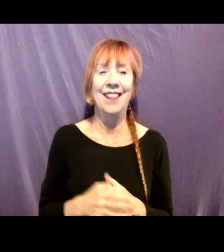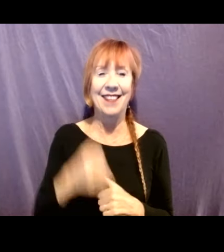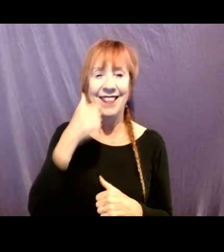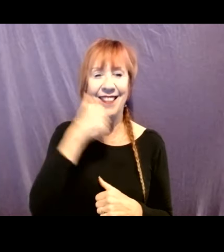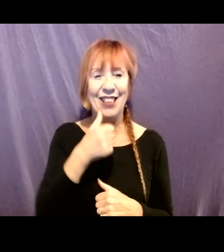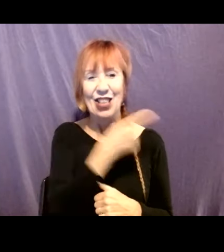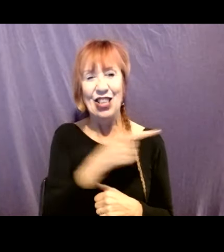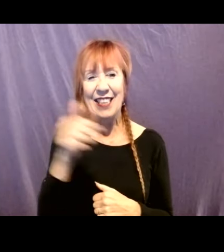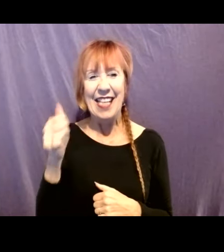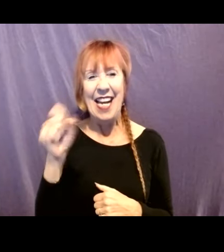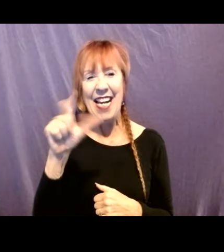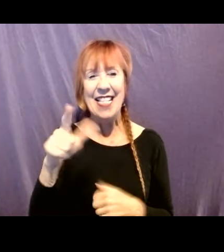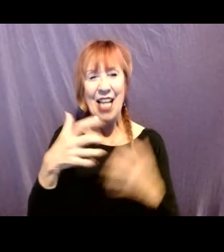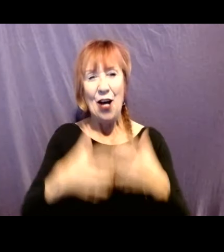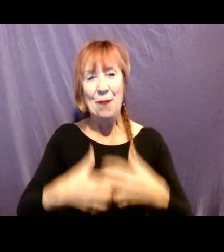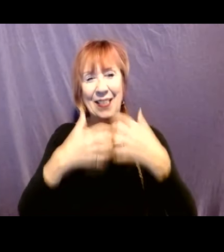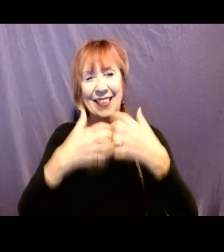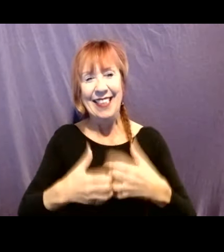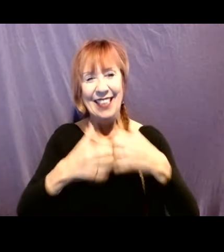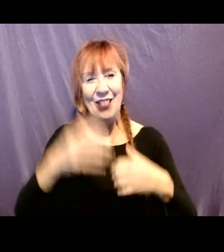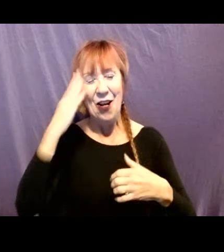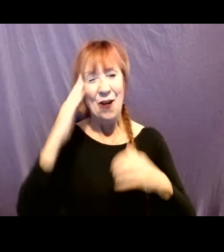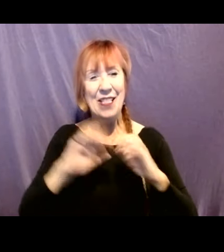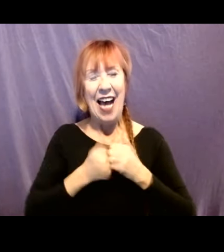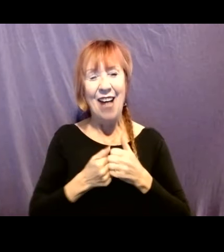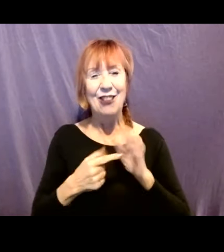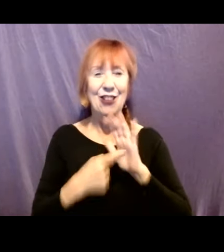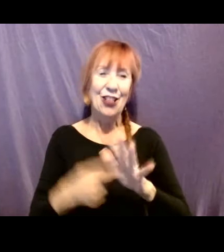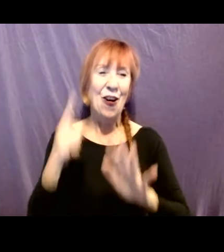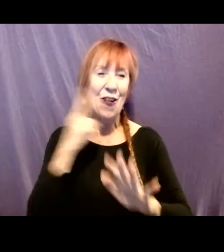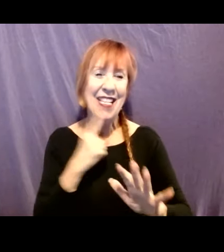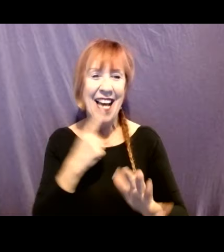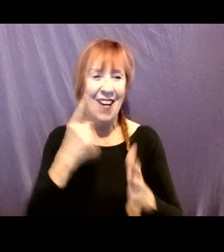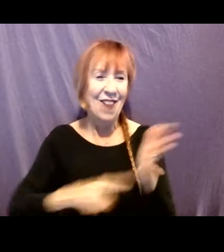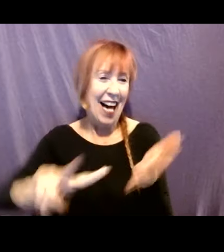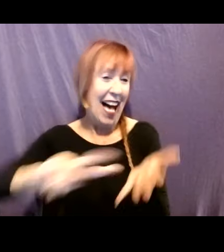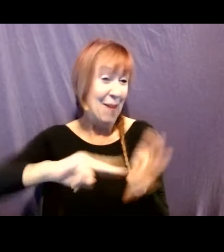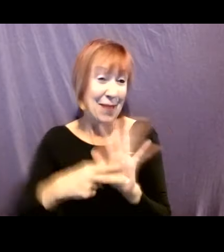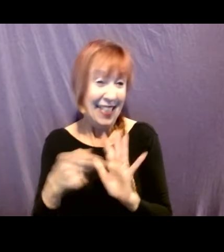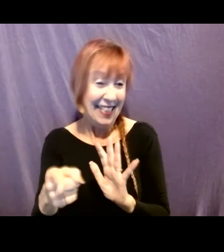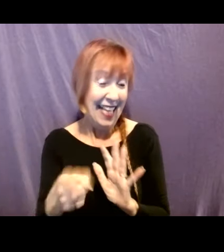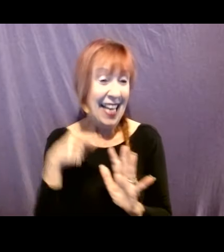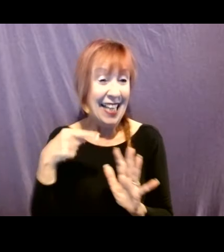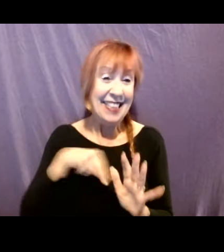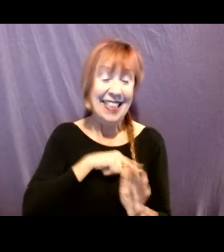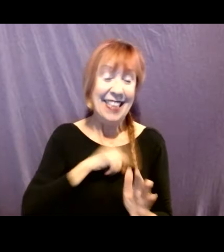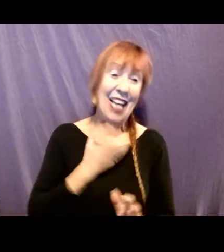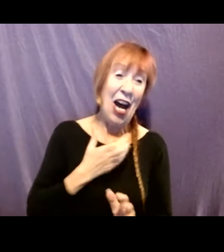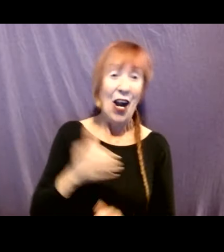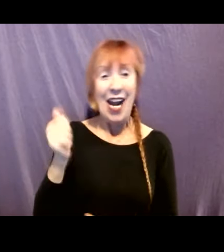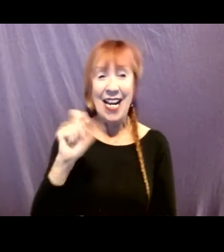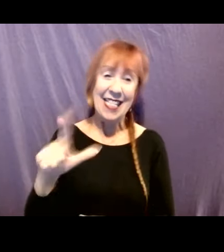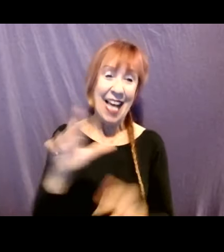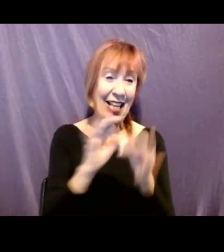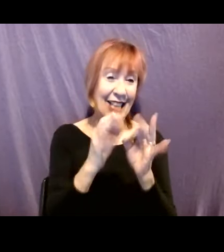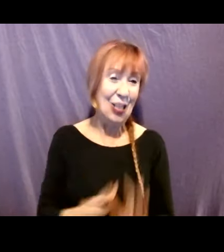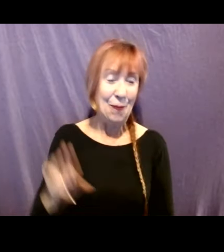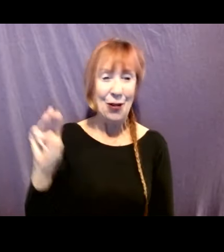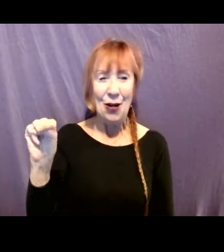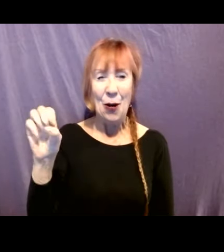who knows how to show the deaf what I mean, she is our ASL interpreter, Mona Jean.